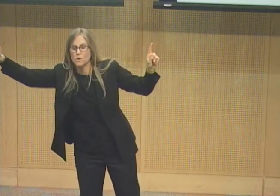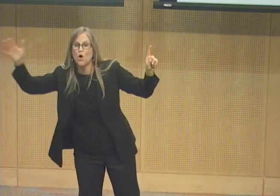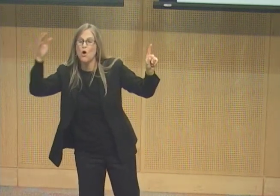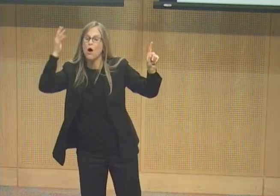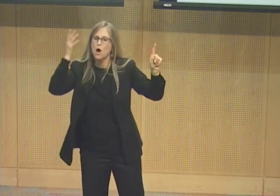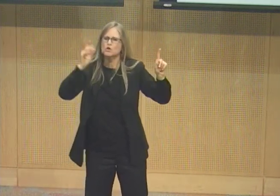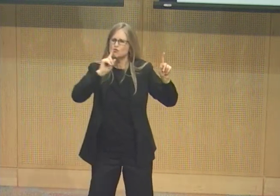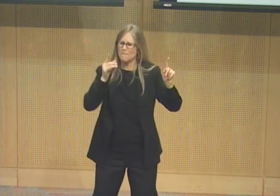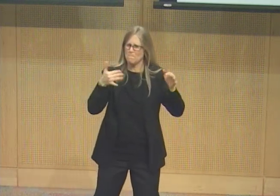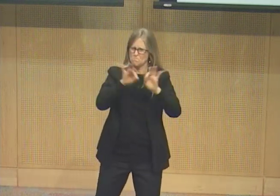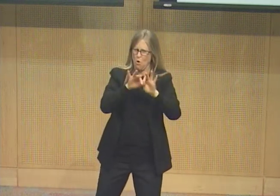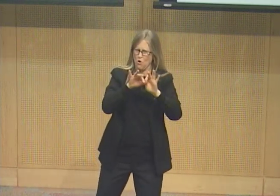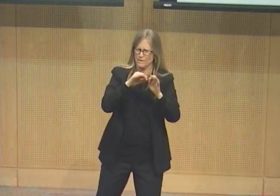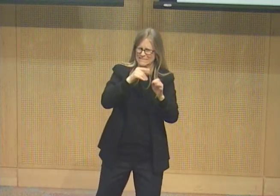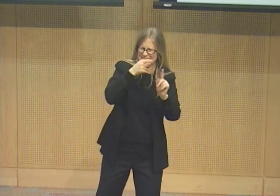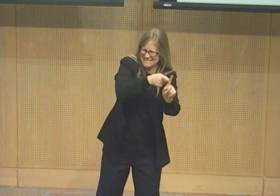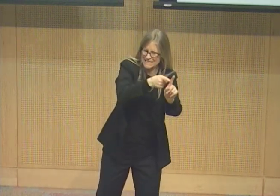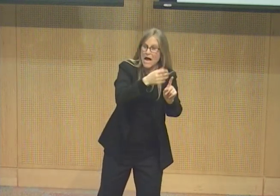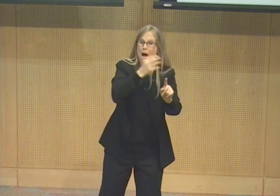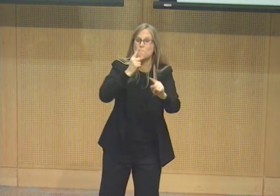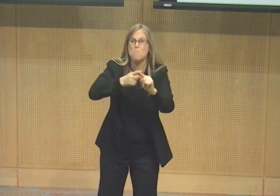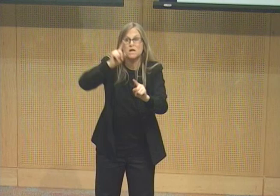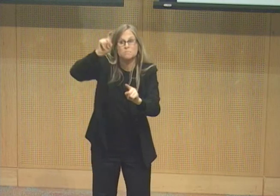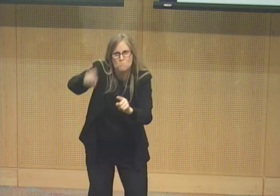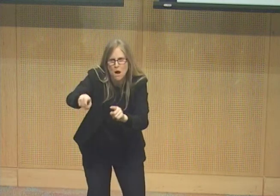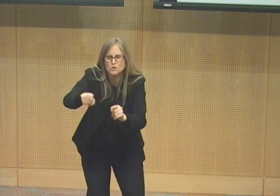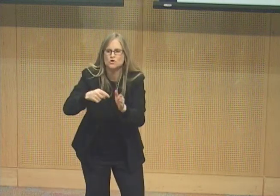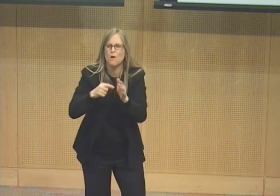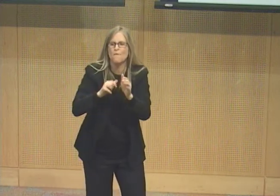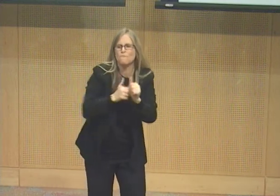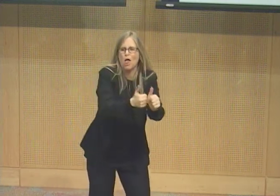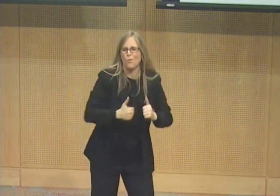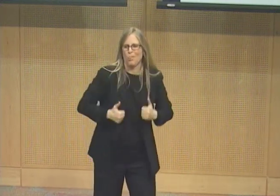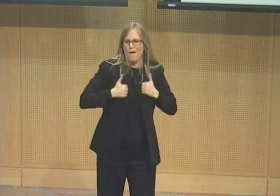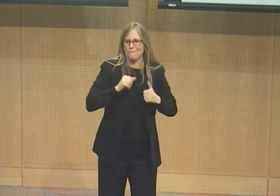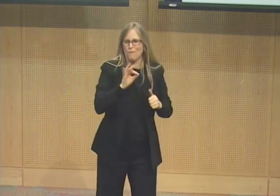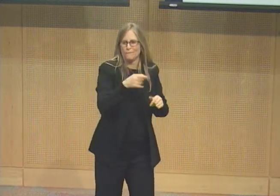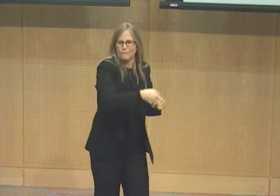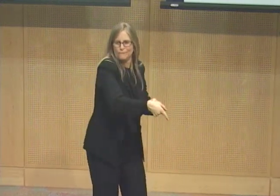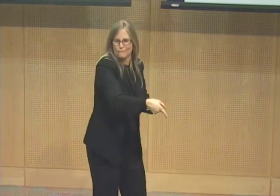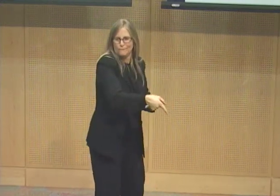Some articles mentioned CIs and then went on to discuss other things.